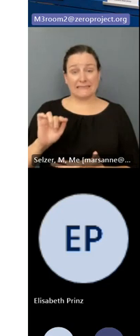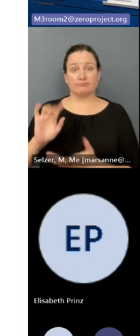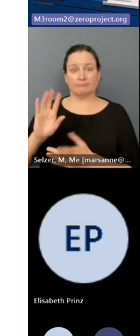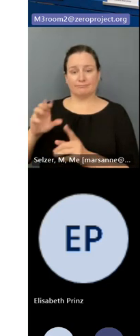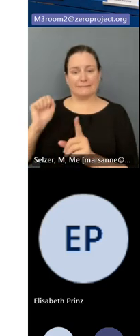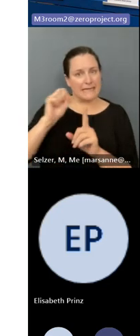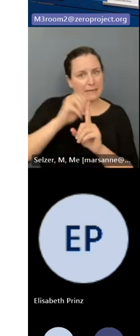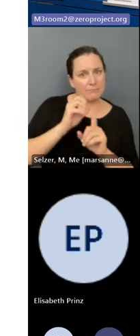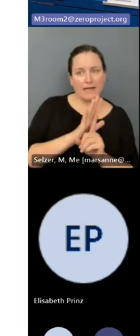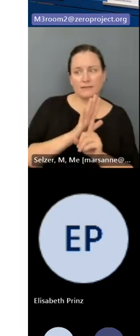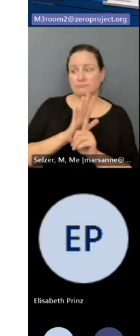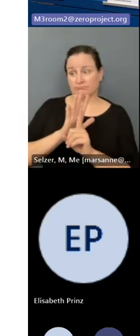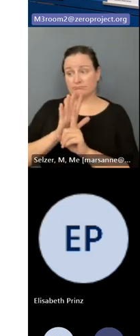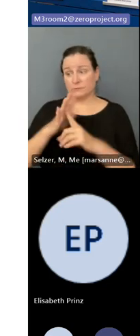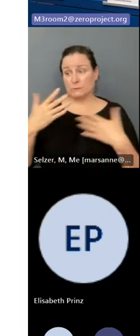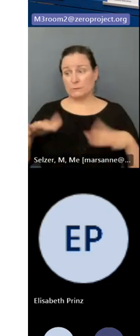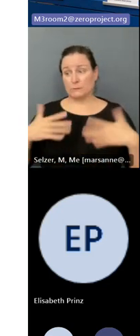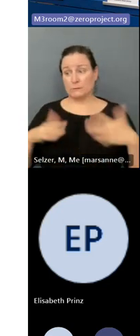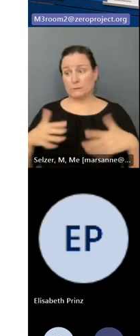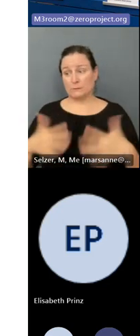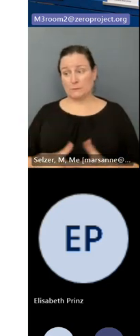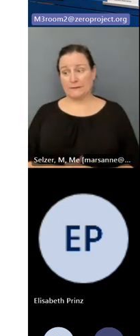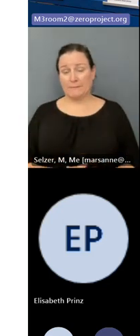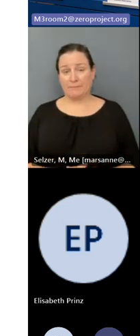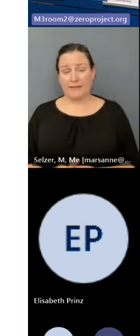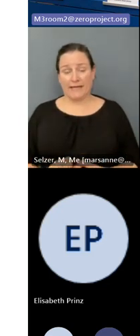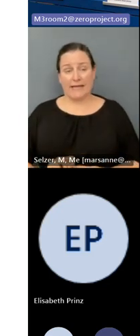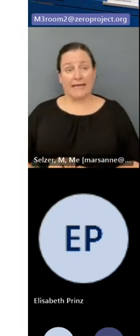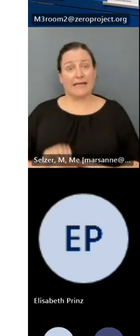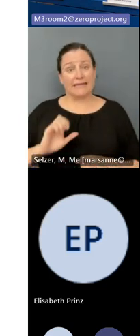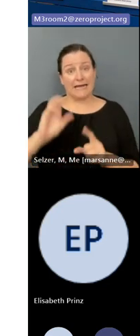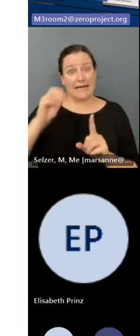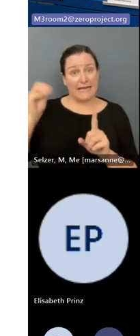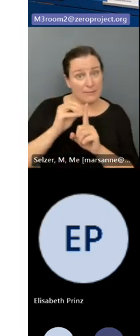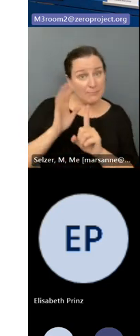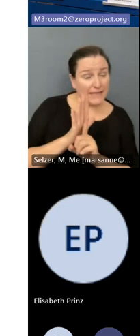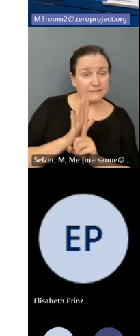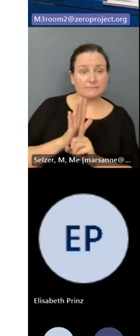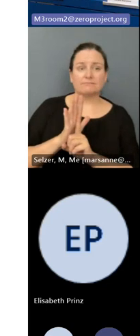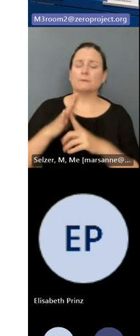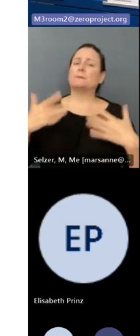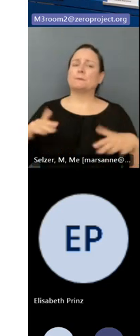when the ecosystem works together. The impact is high when the ecosystem works with the existing